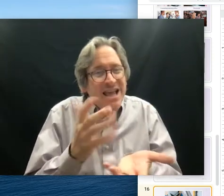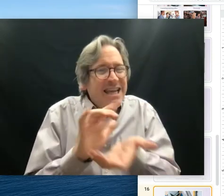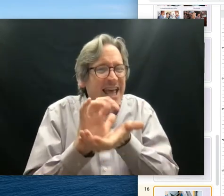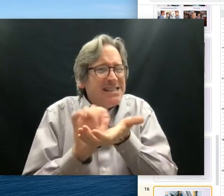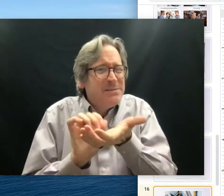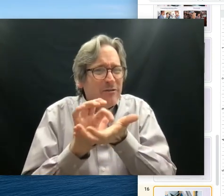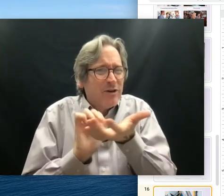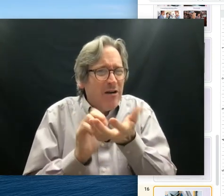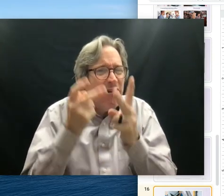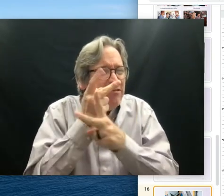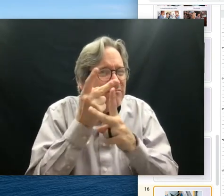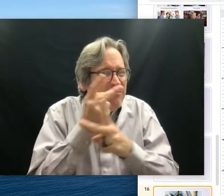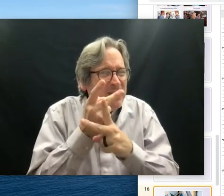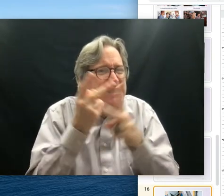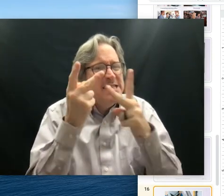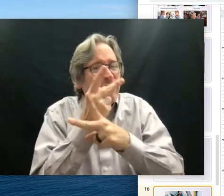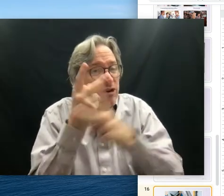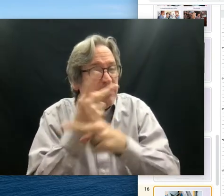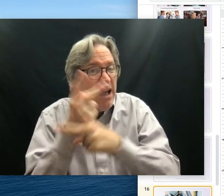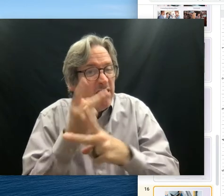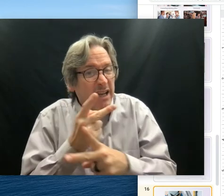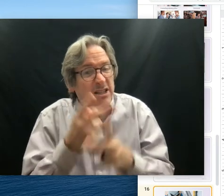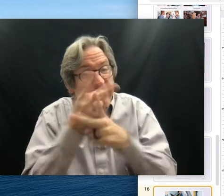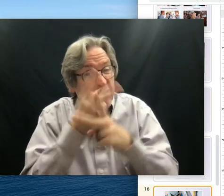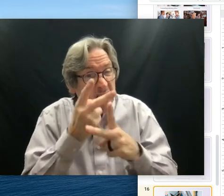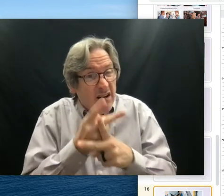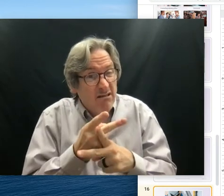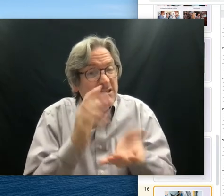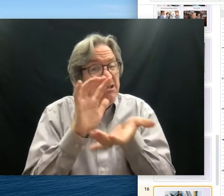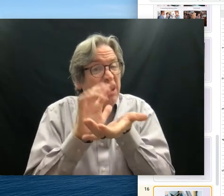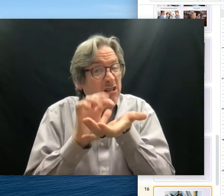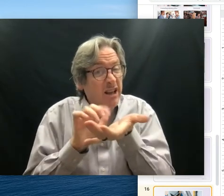yeah this is better for calculate this is the verb calculate to figure it out calculator